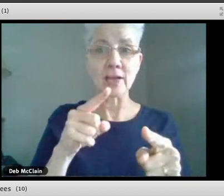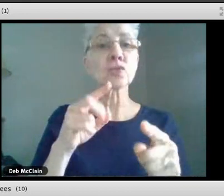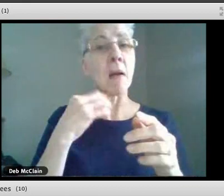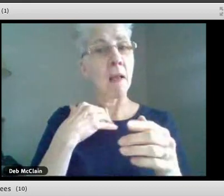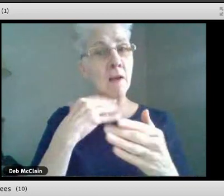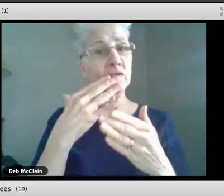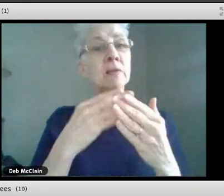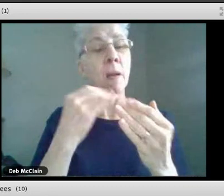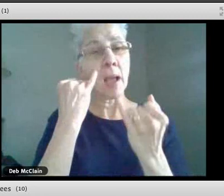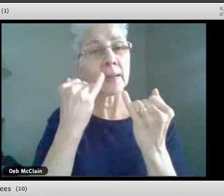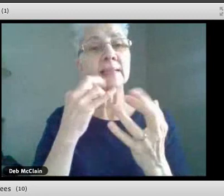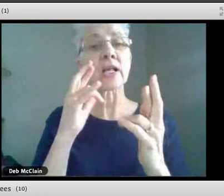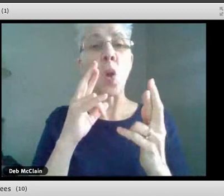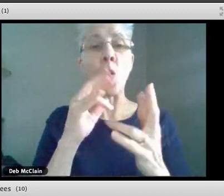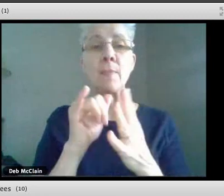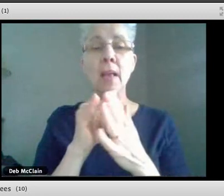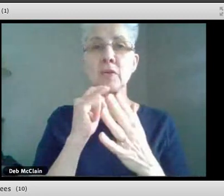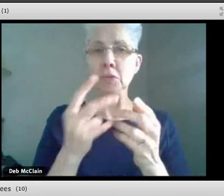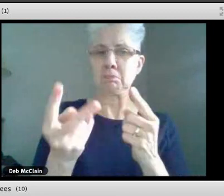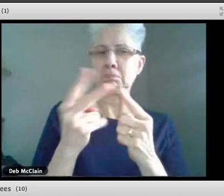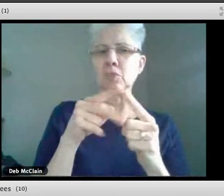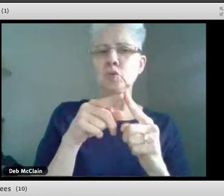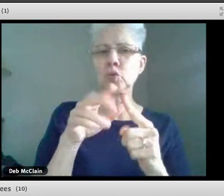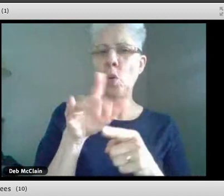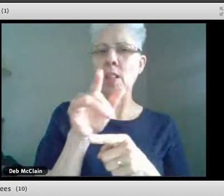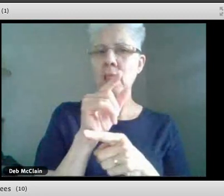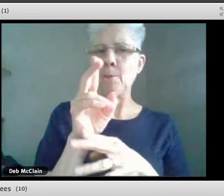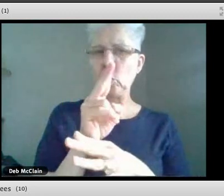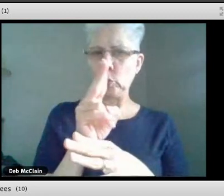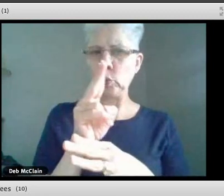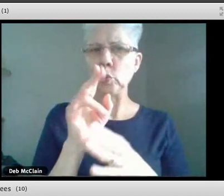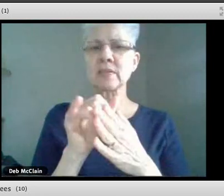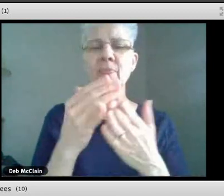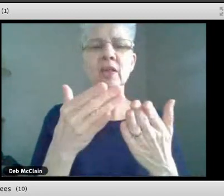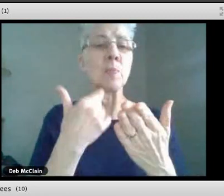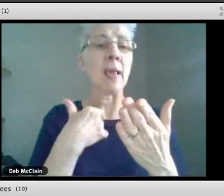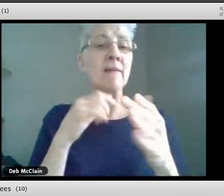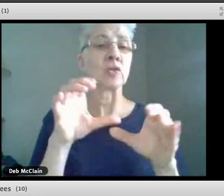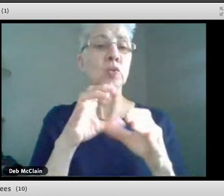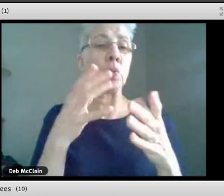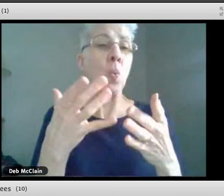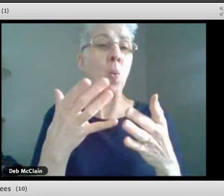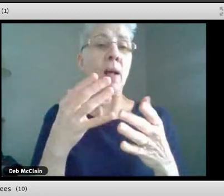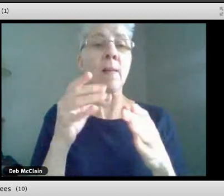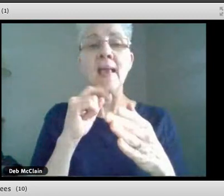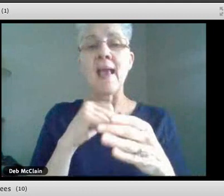that maybe you can take and run with in your library. Some of the things that you may have to do is you may have to make a case